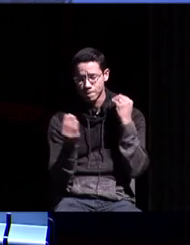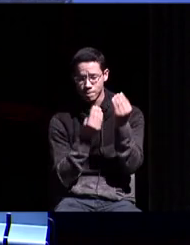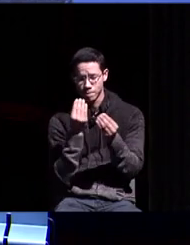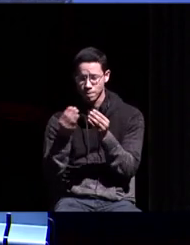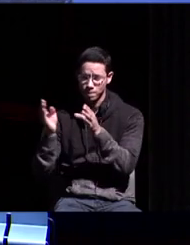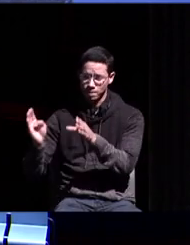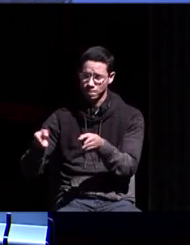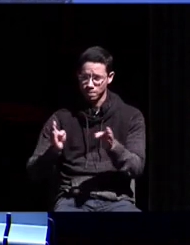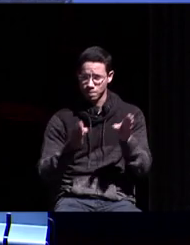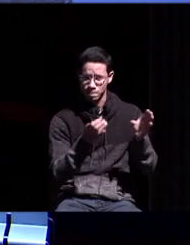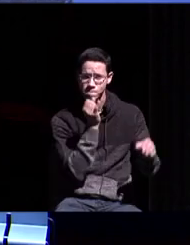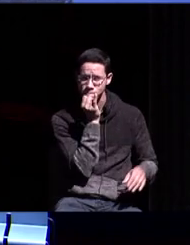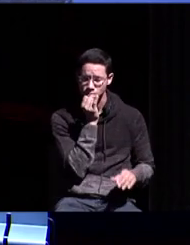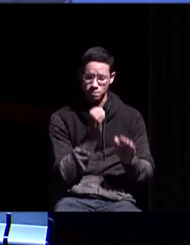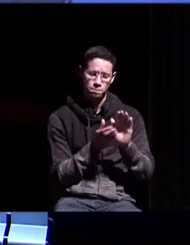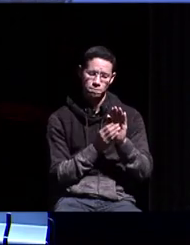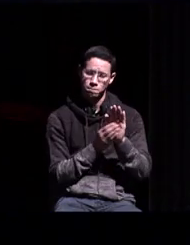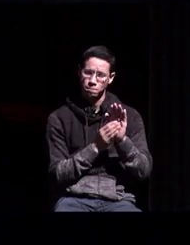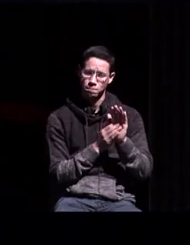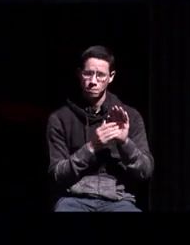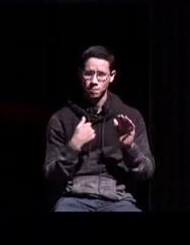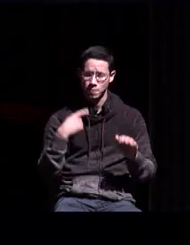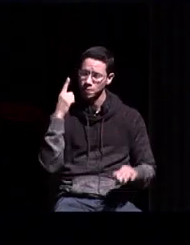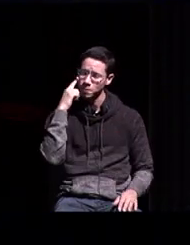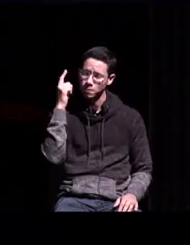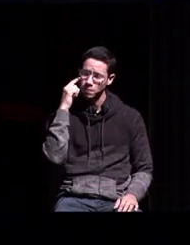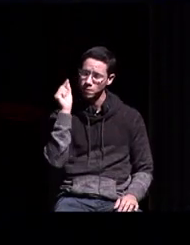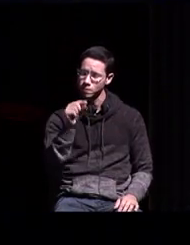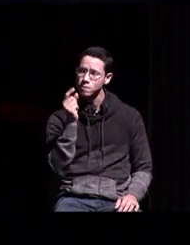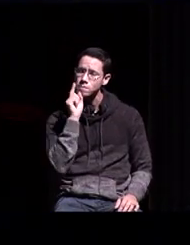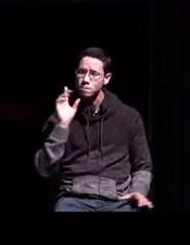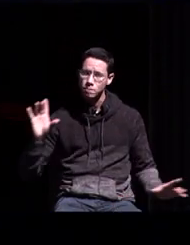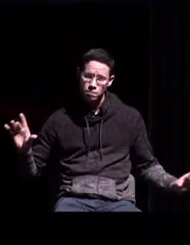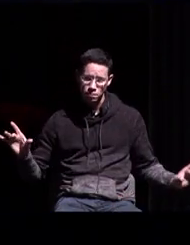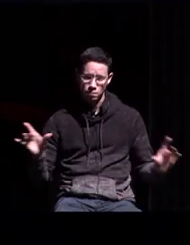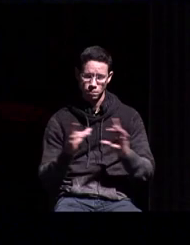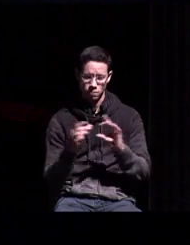If I am bringing out this idea of union of the working class,